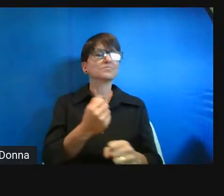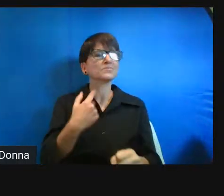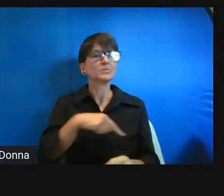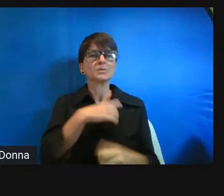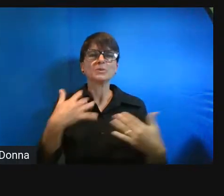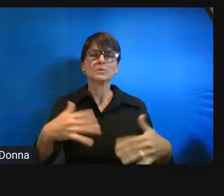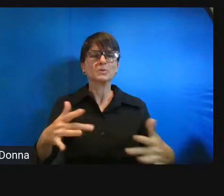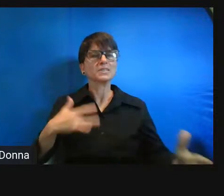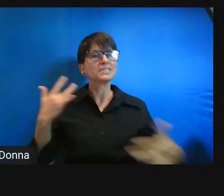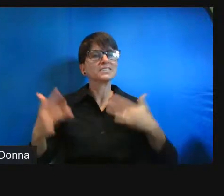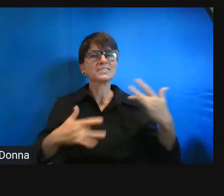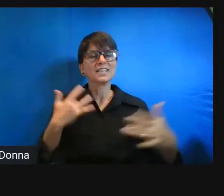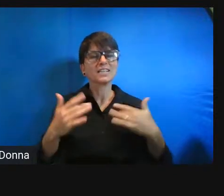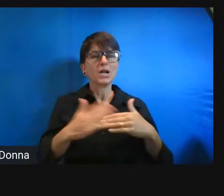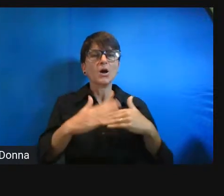24 fabulous hours of accessibility presentations